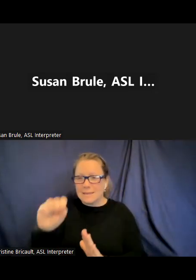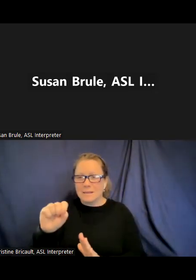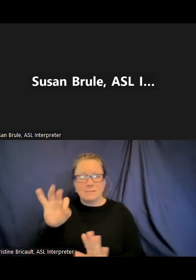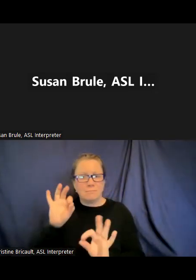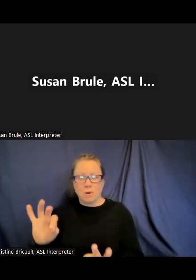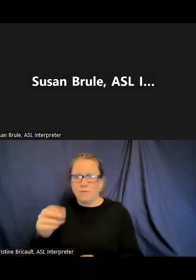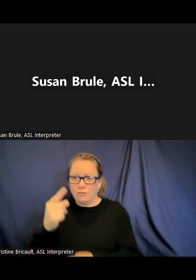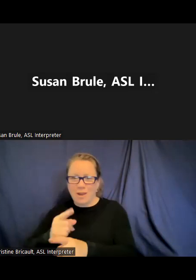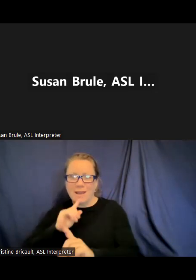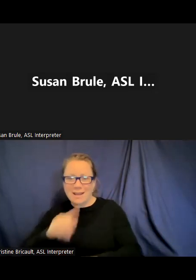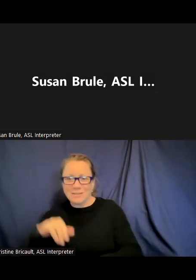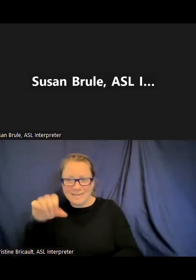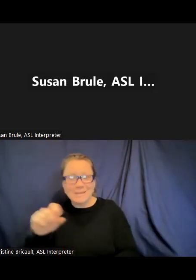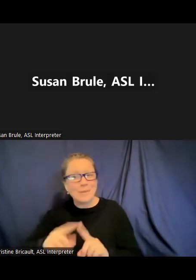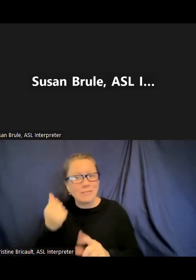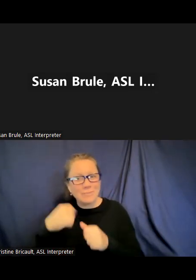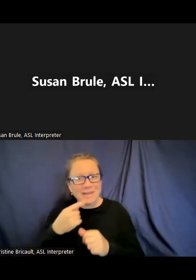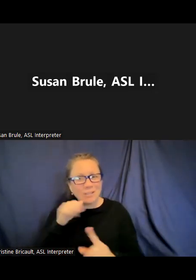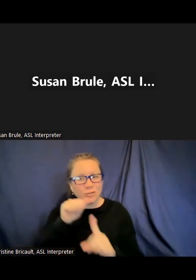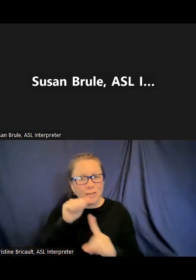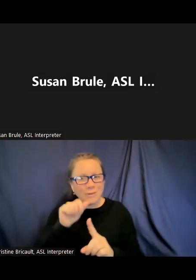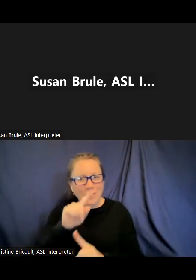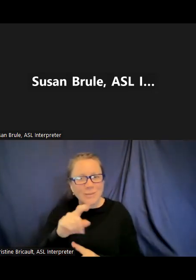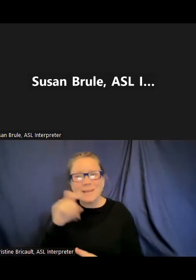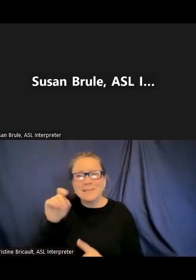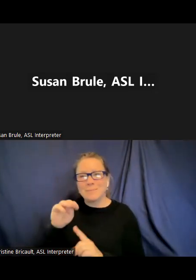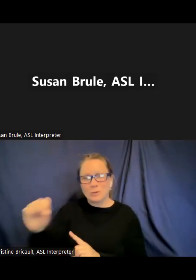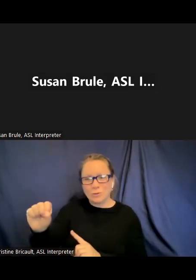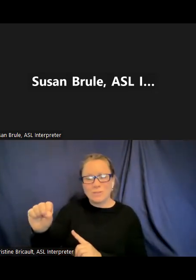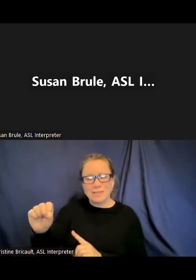It's a trick question. Massachusetts, the zoning law, actually